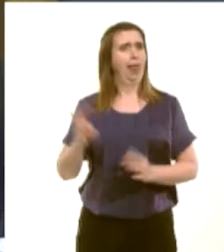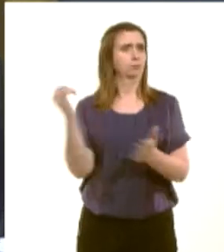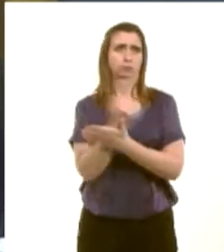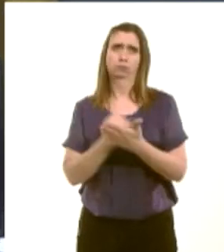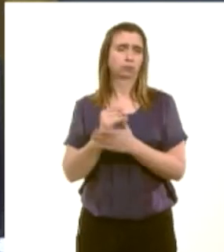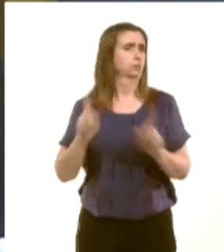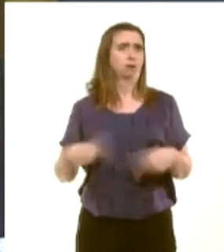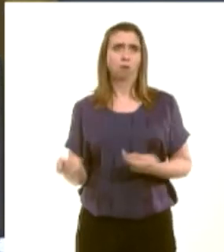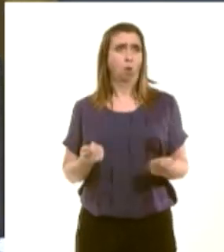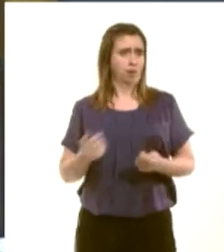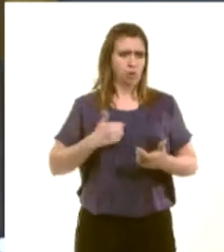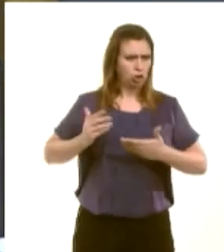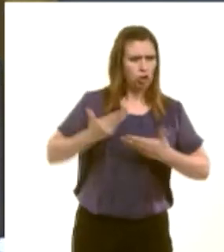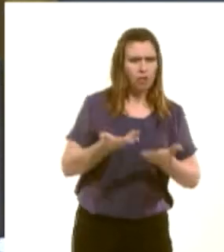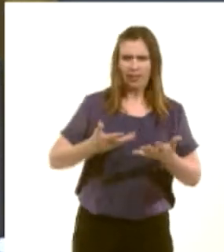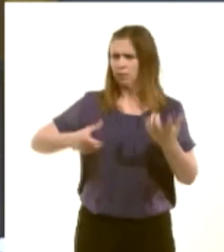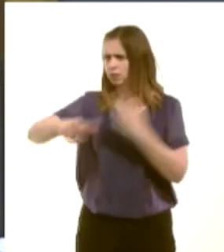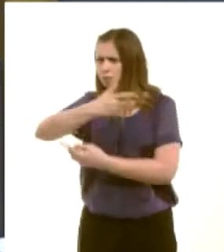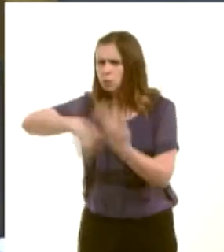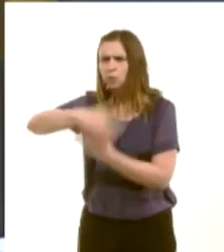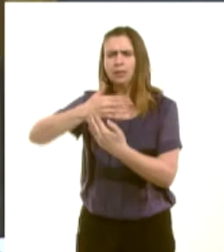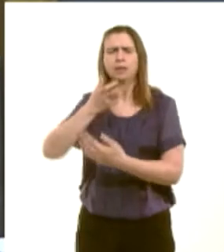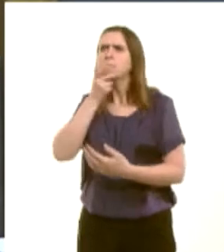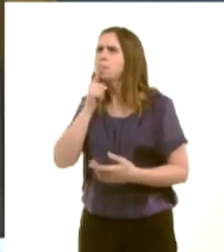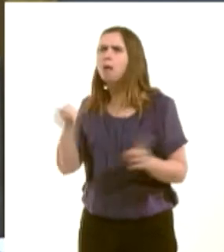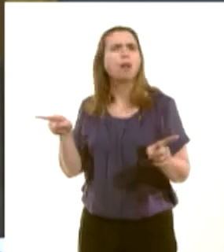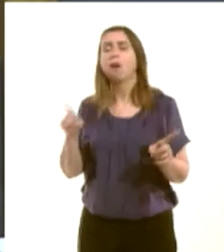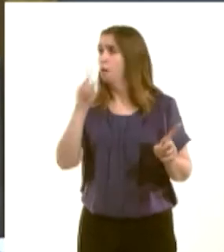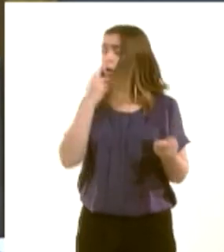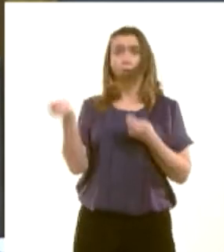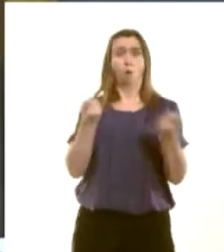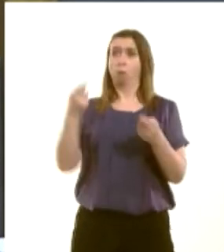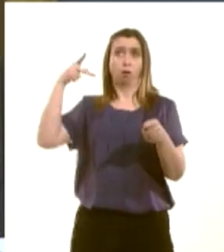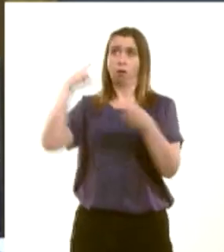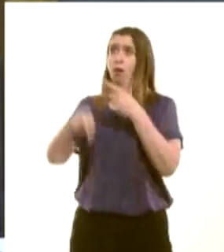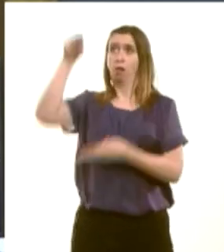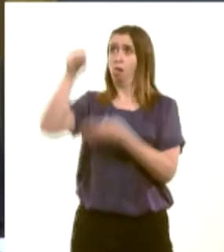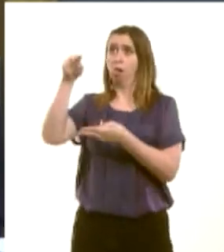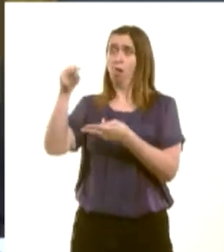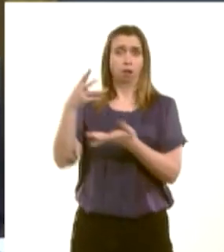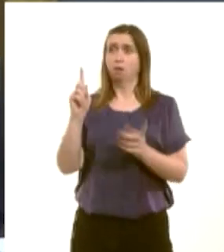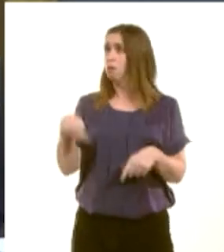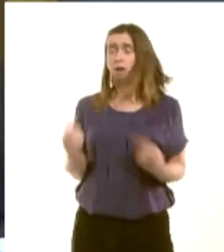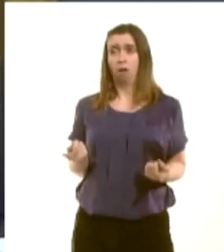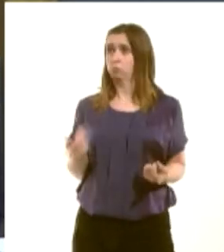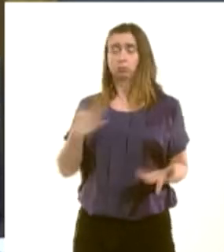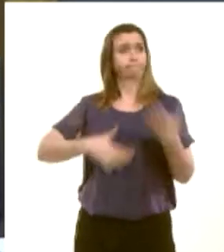services, our communities and our people simply cannot take any more cuts. Am I right in saying,